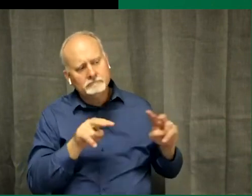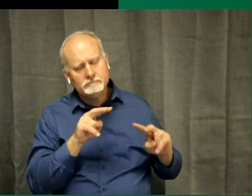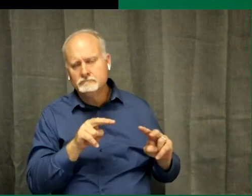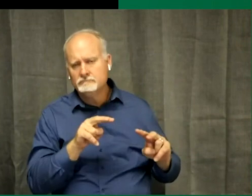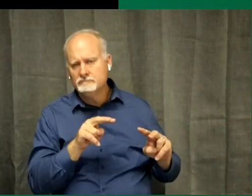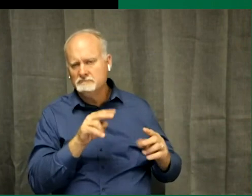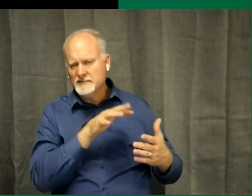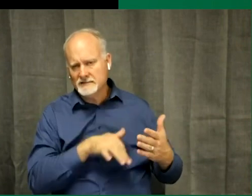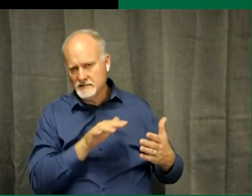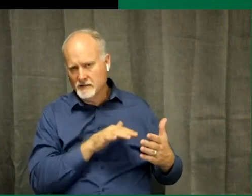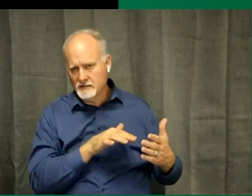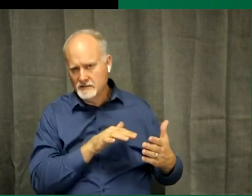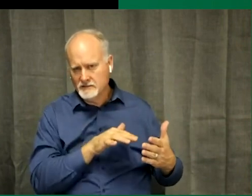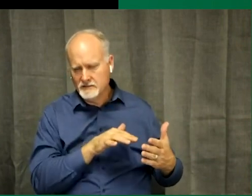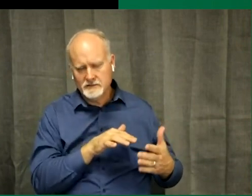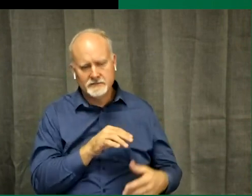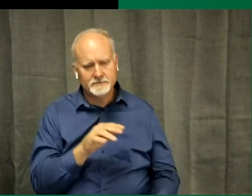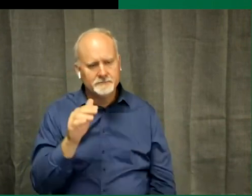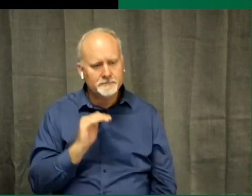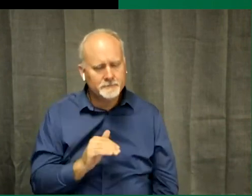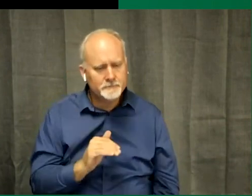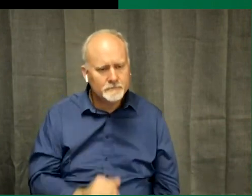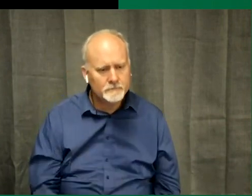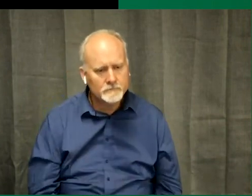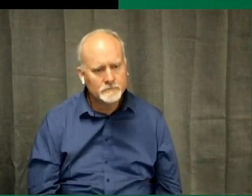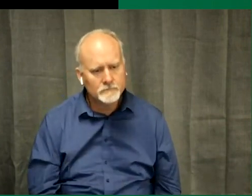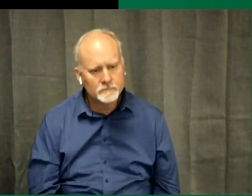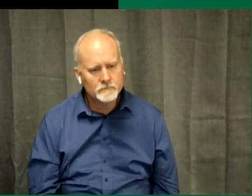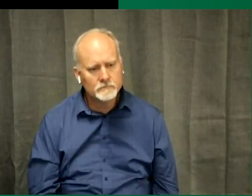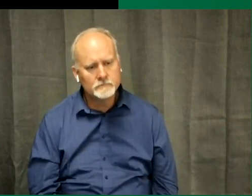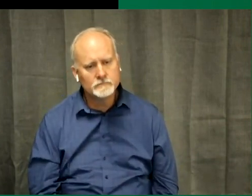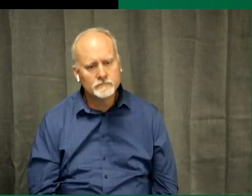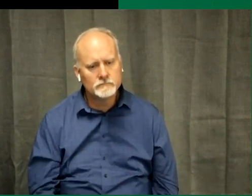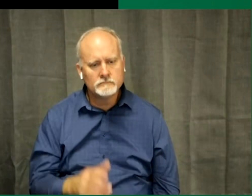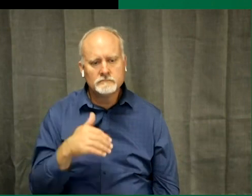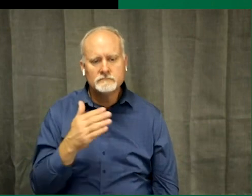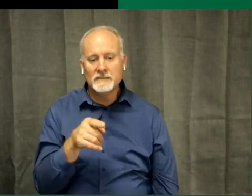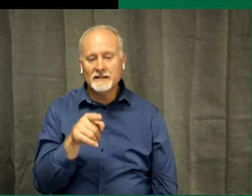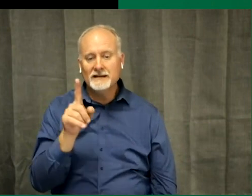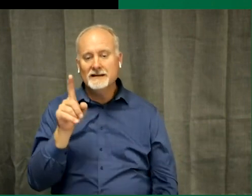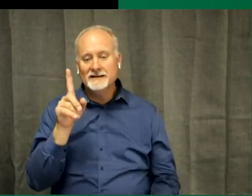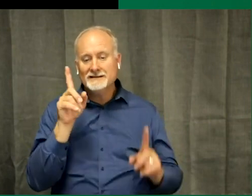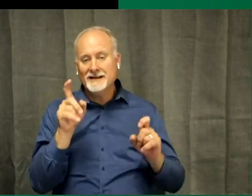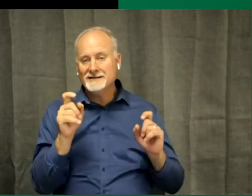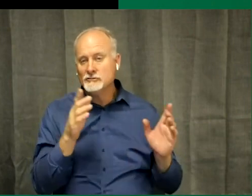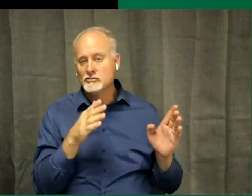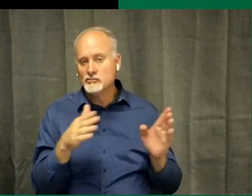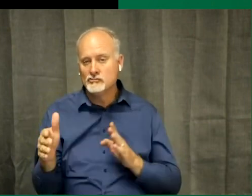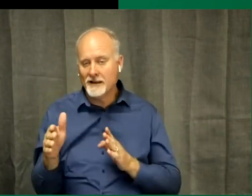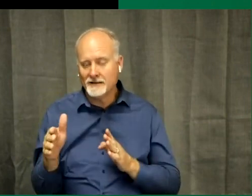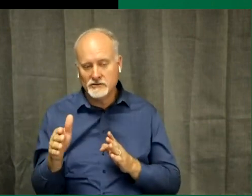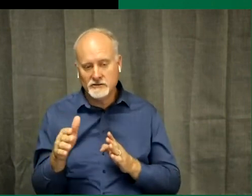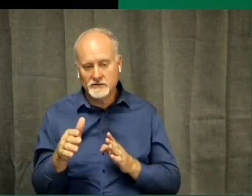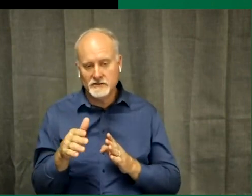studies next slide please next i want to talk about testing strategies symptomatic we're